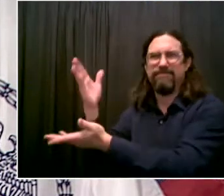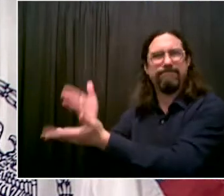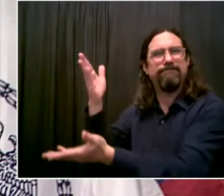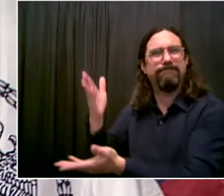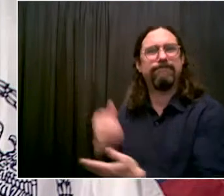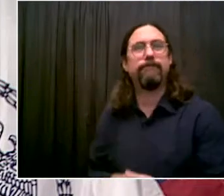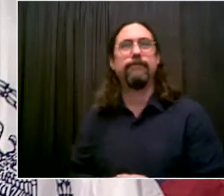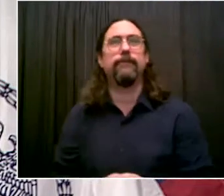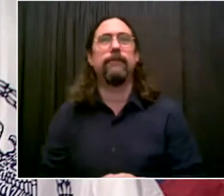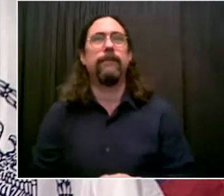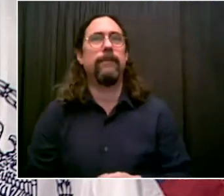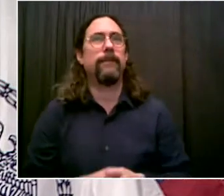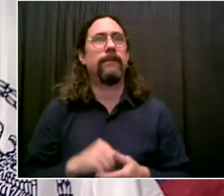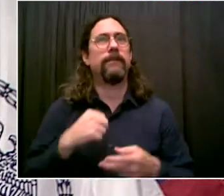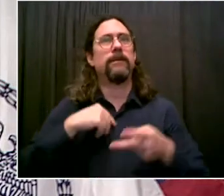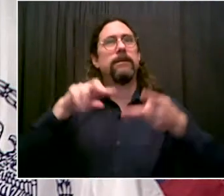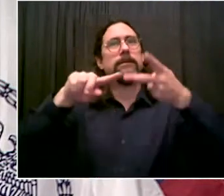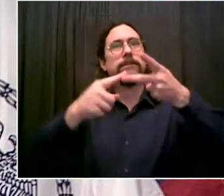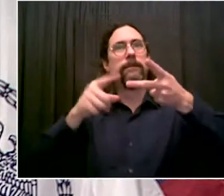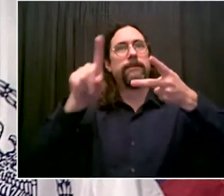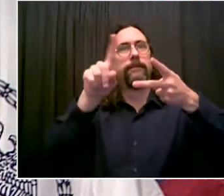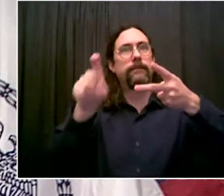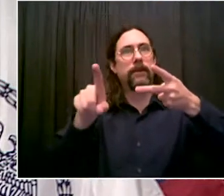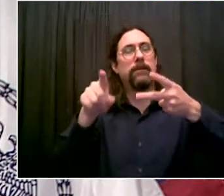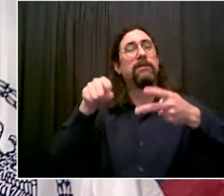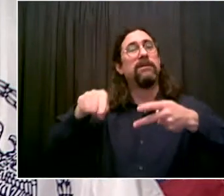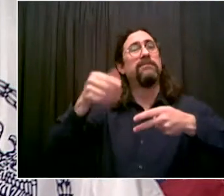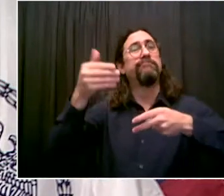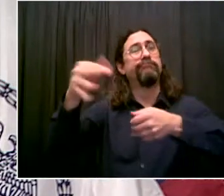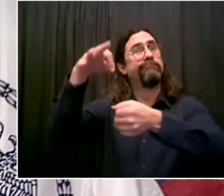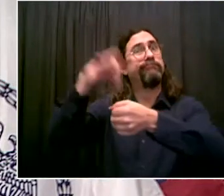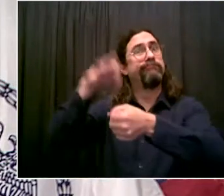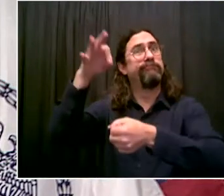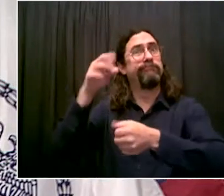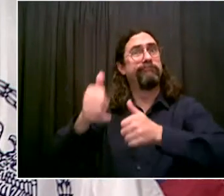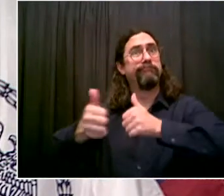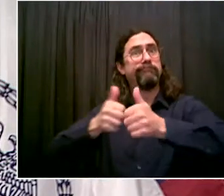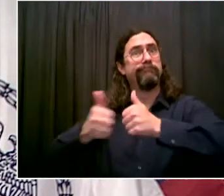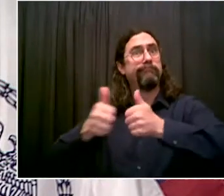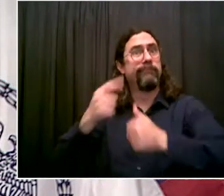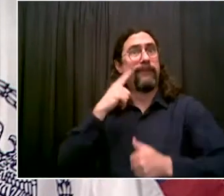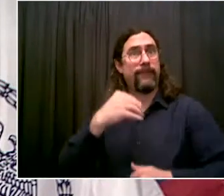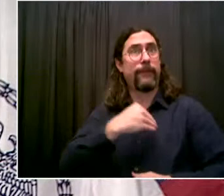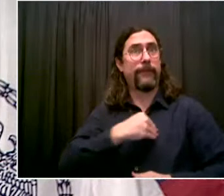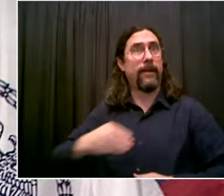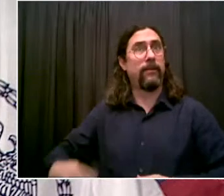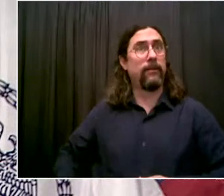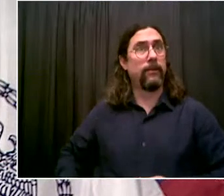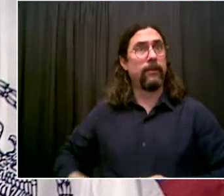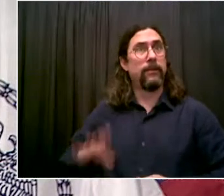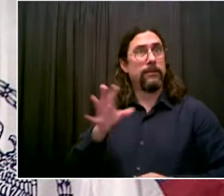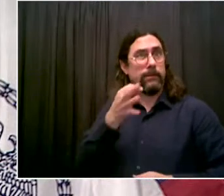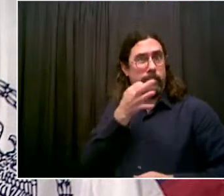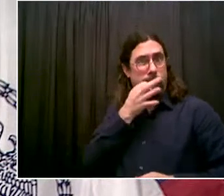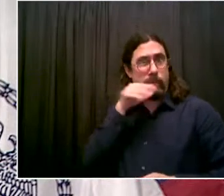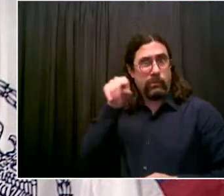JUST GIVEN THE DEMOGRAPHICS OF THE CITY. I'M WONDERING IF THERE IS A TRANSITION PROCESS, IS THAT